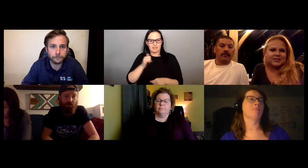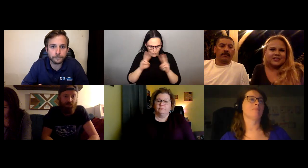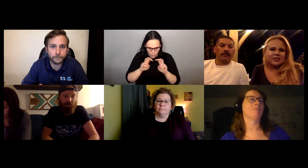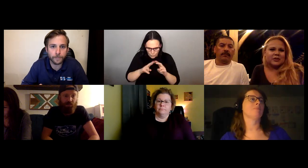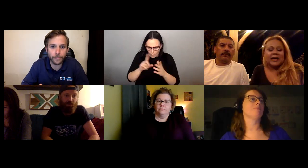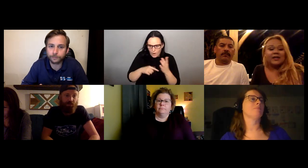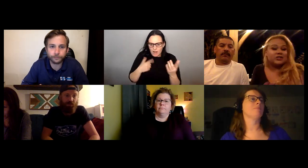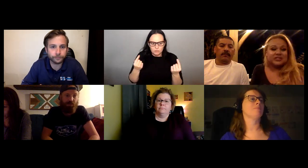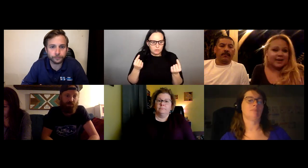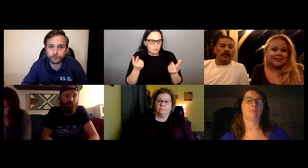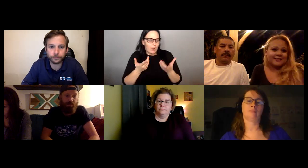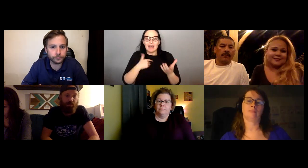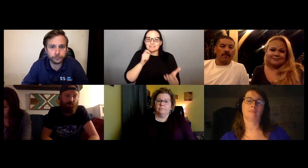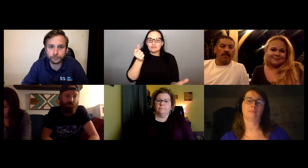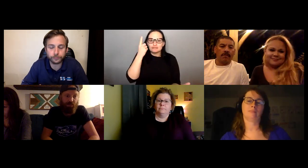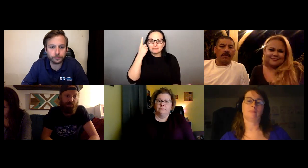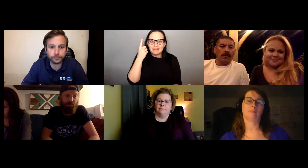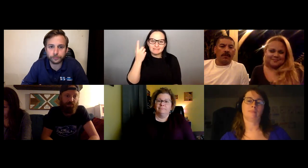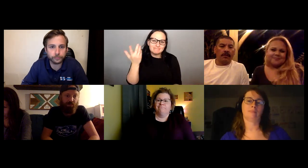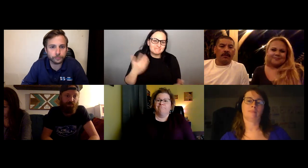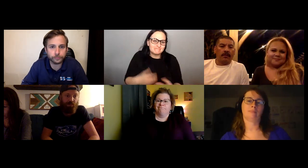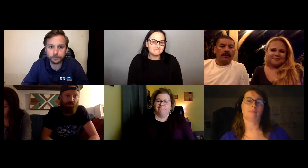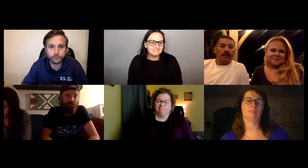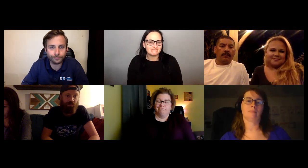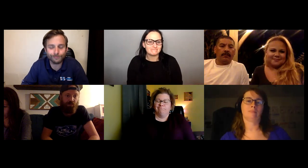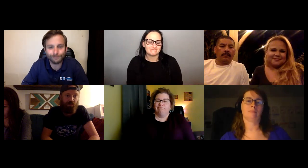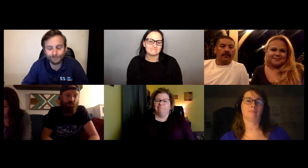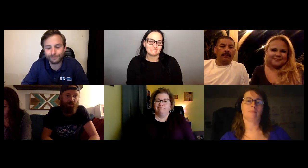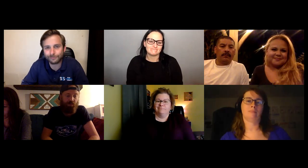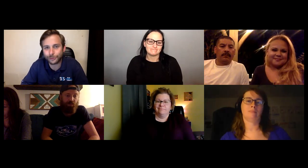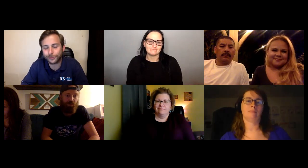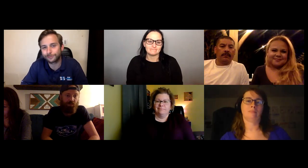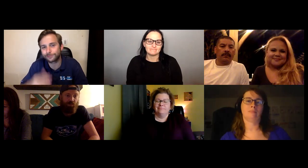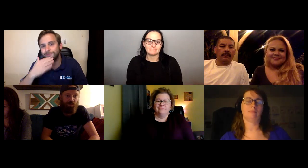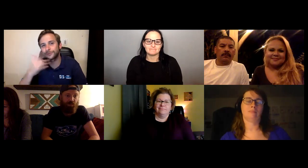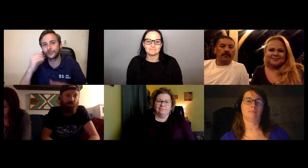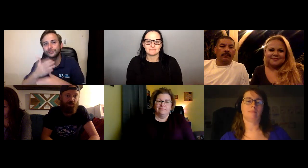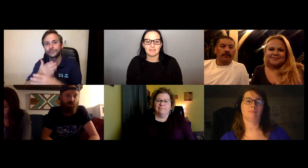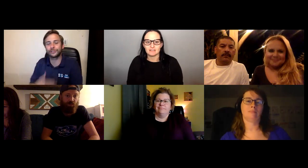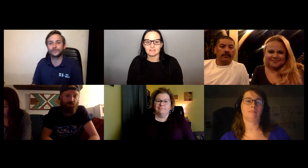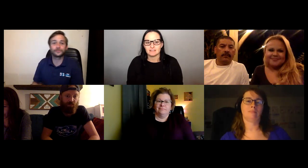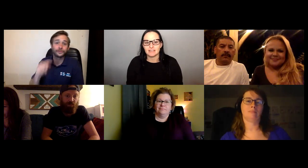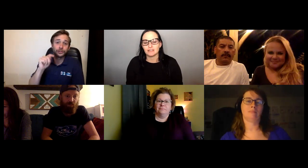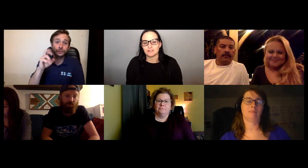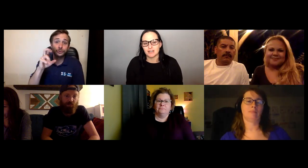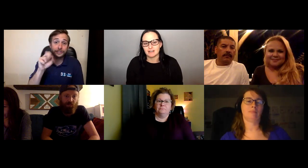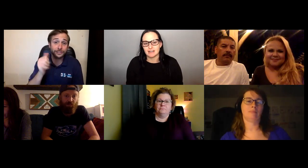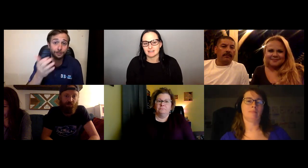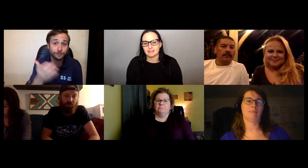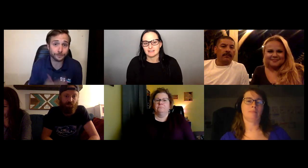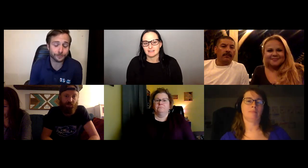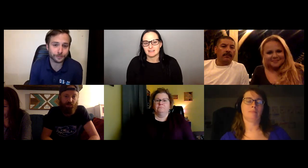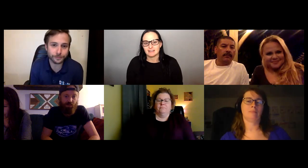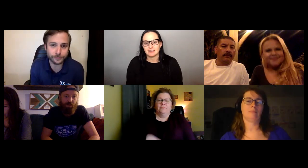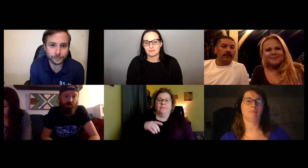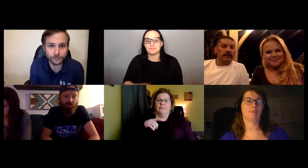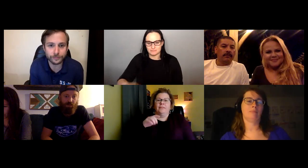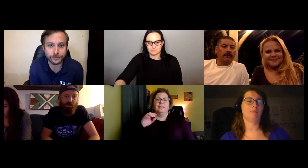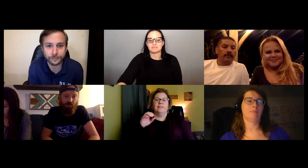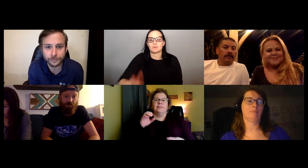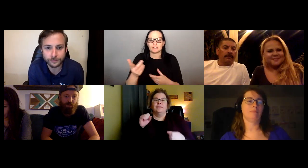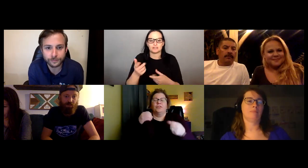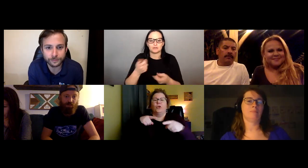you know and i didn't understand